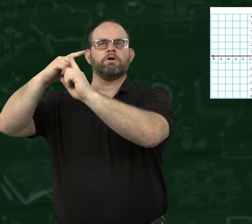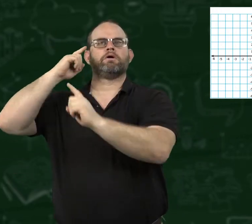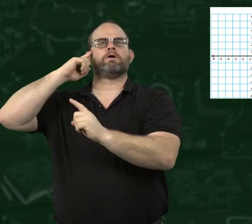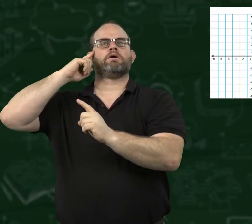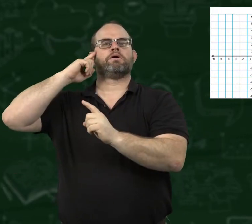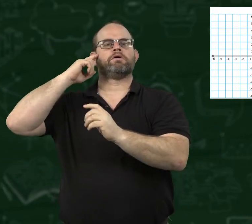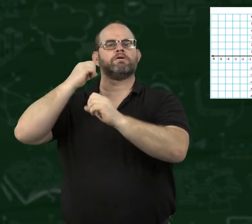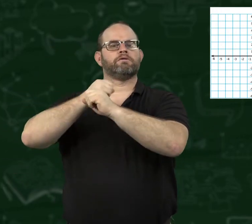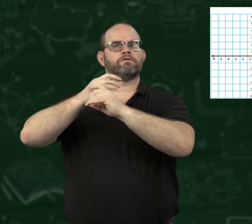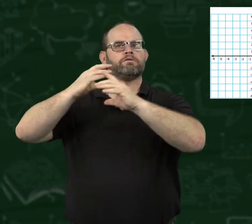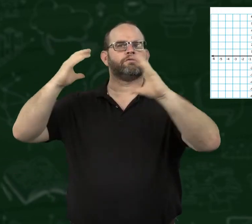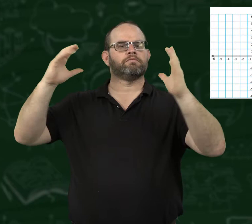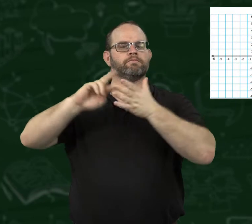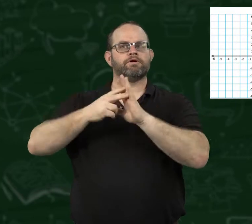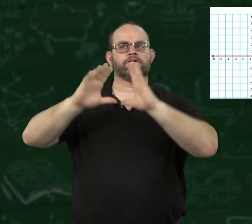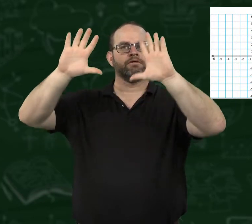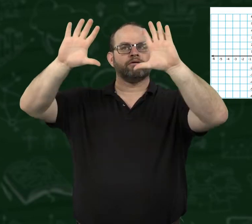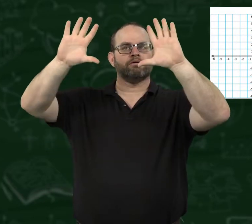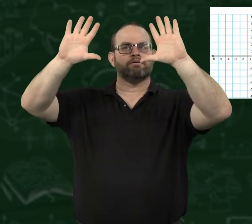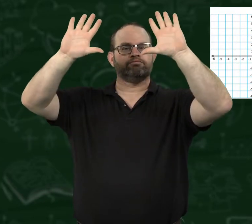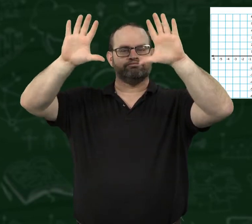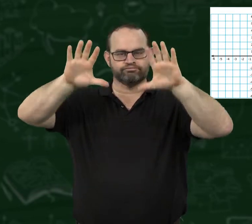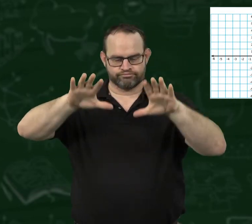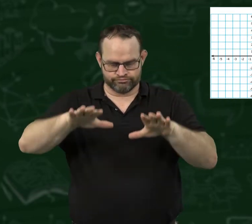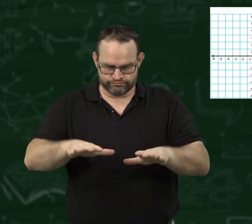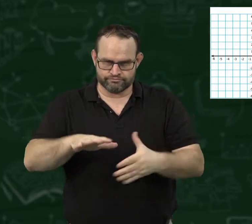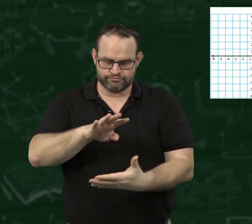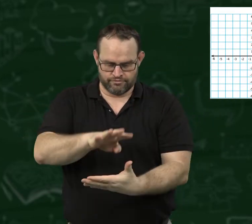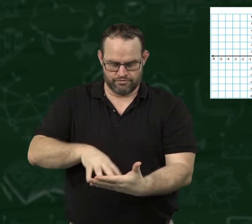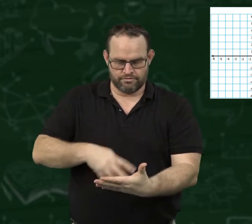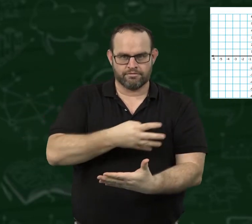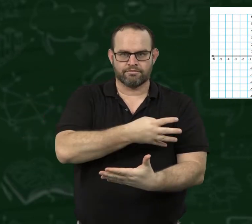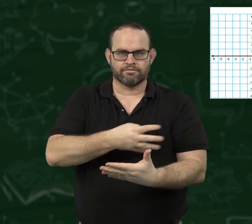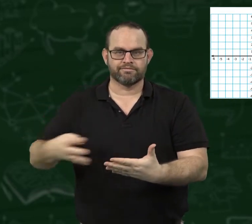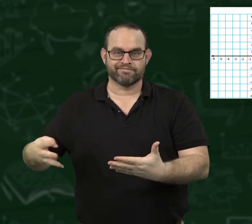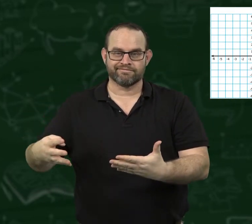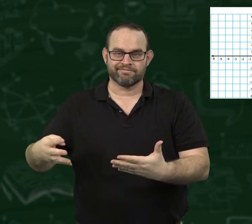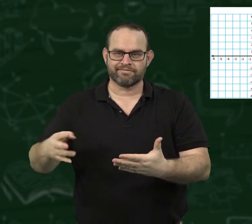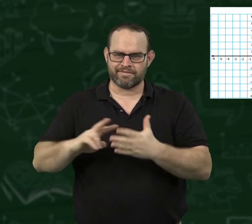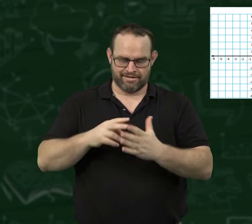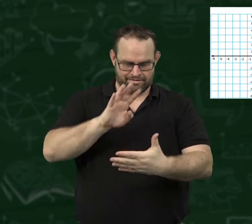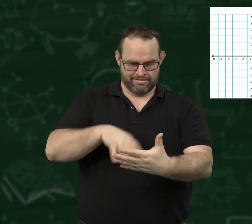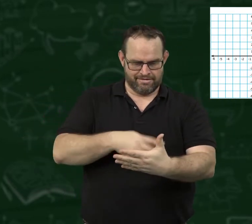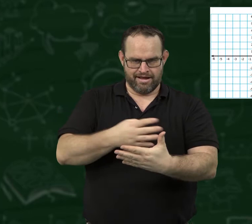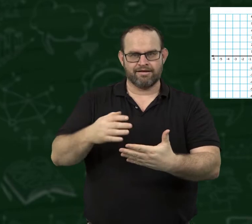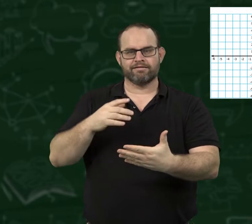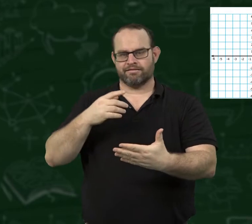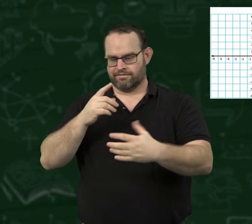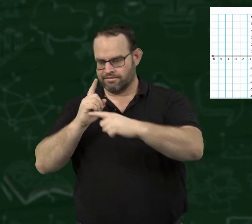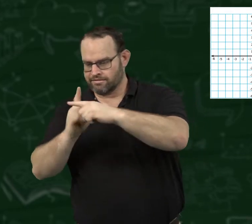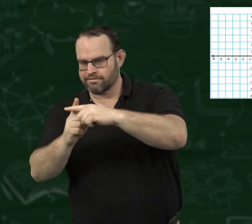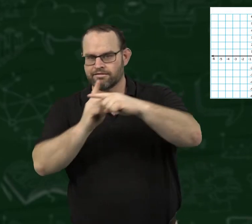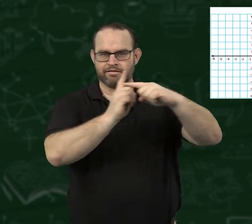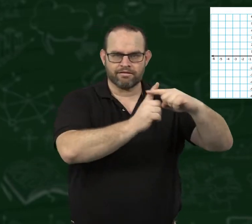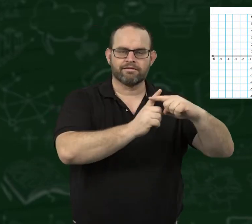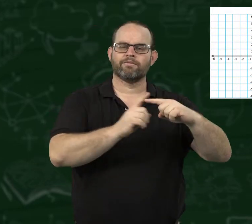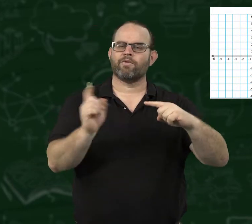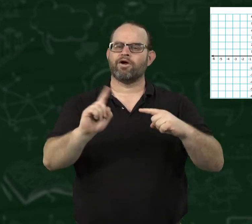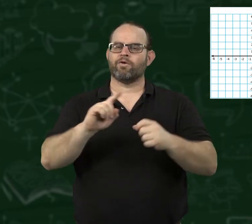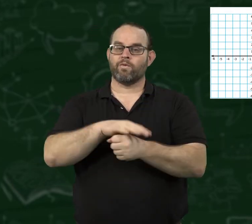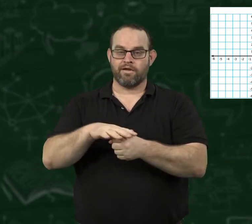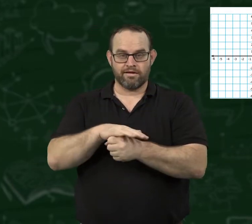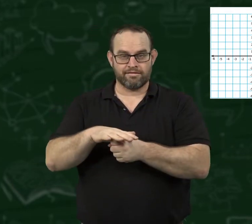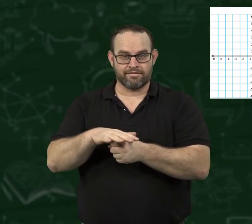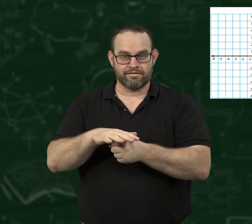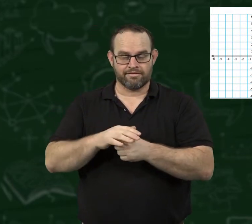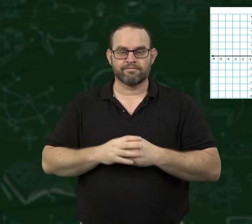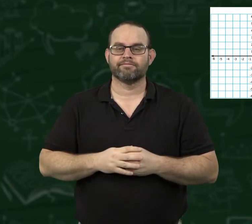From this idea of a ceiling grid he created a graph and charted the fly's locations.